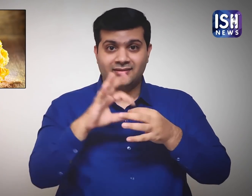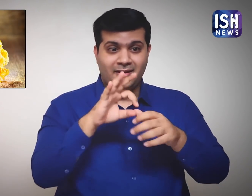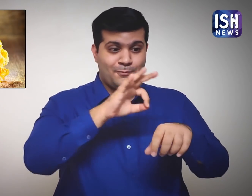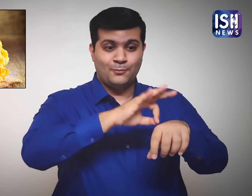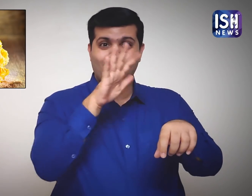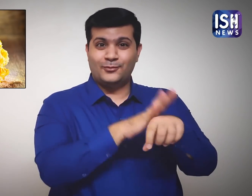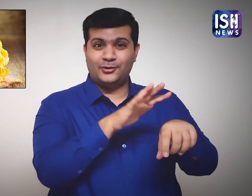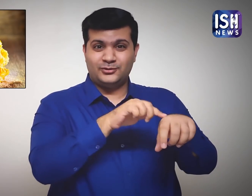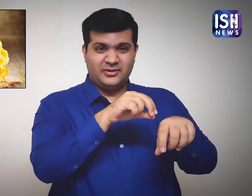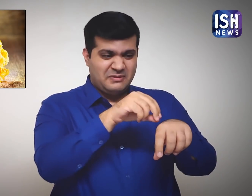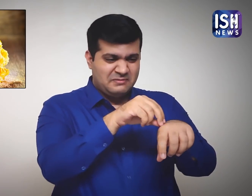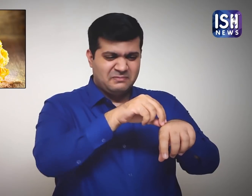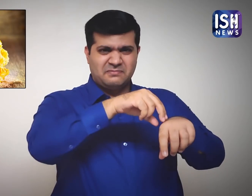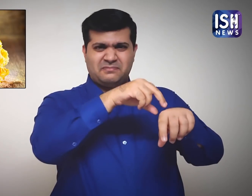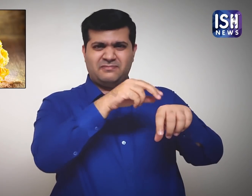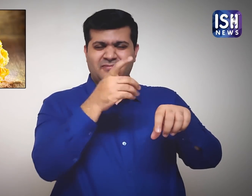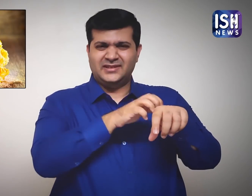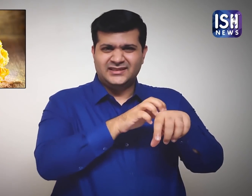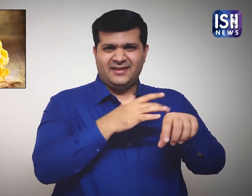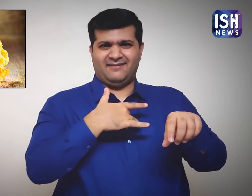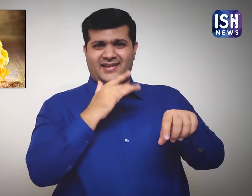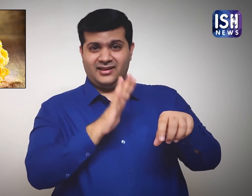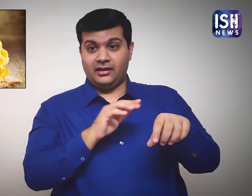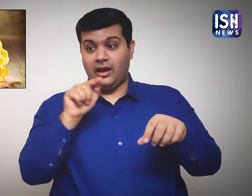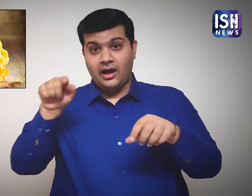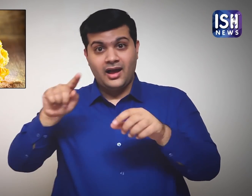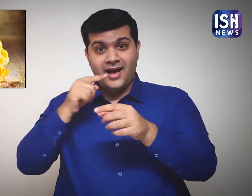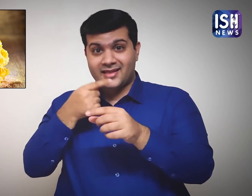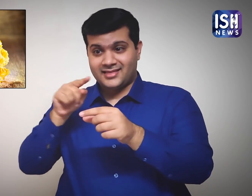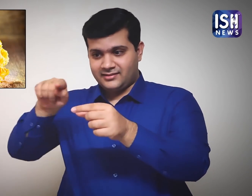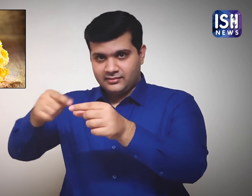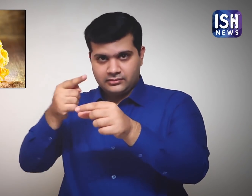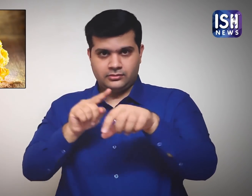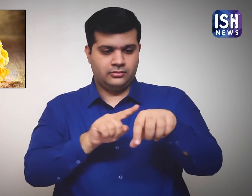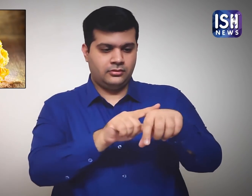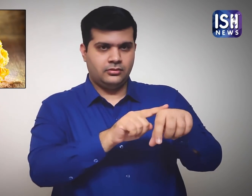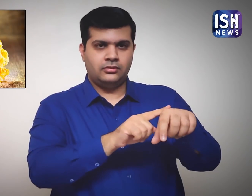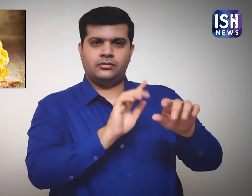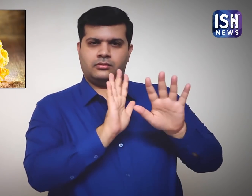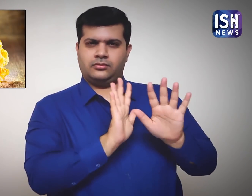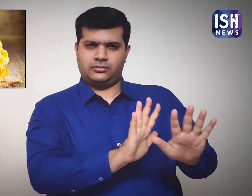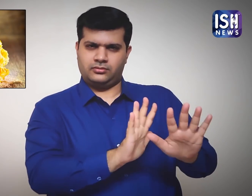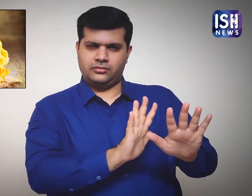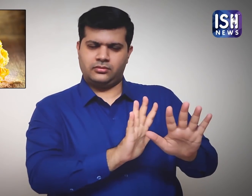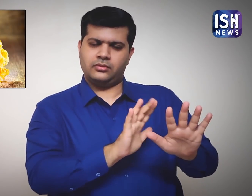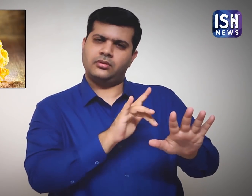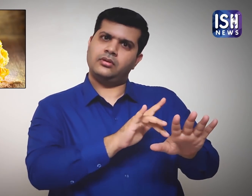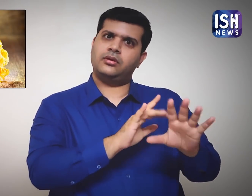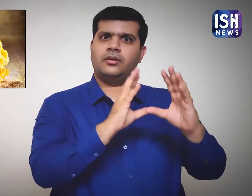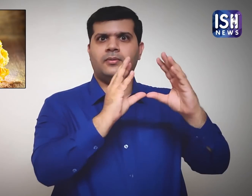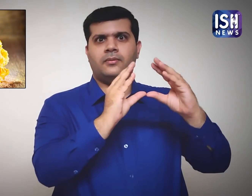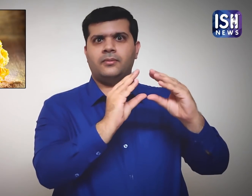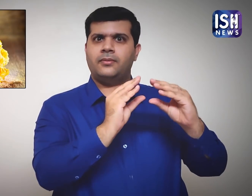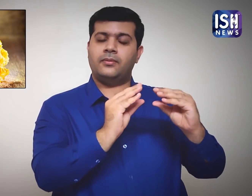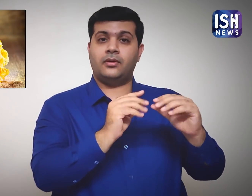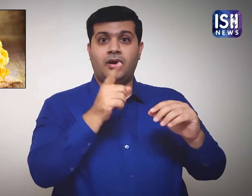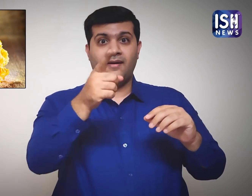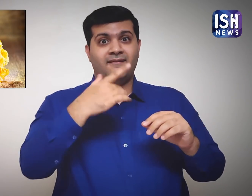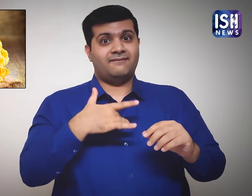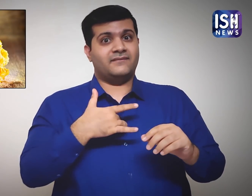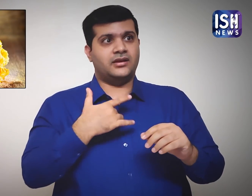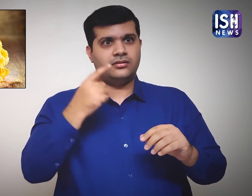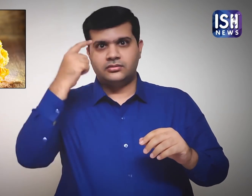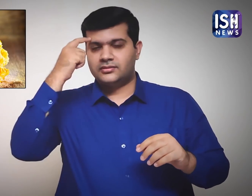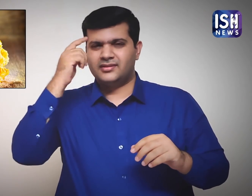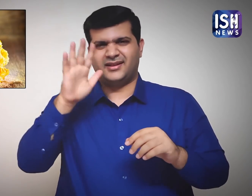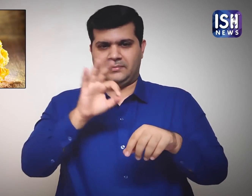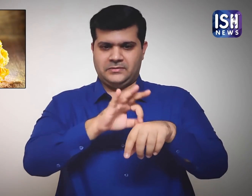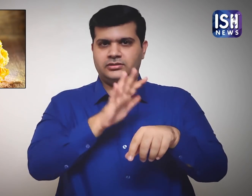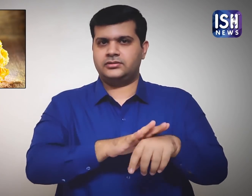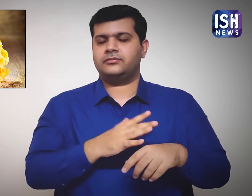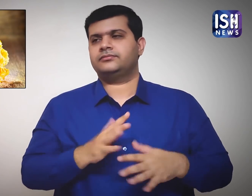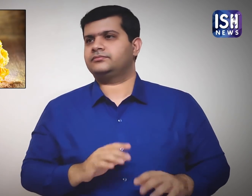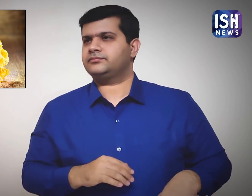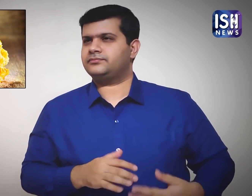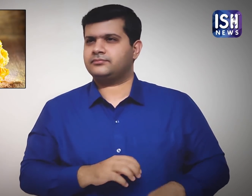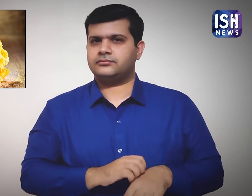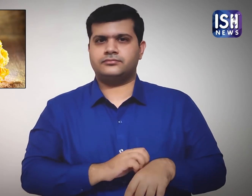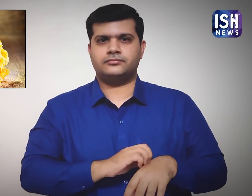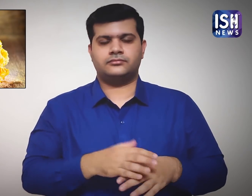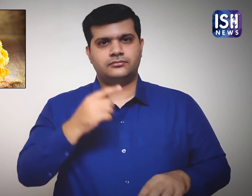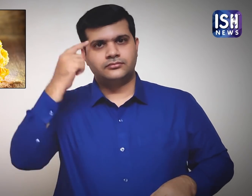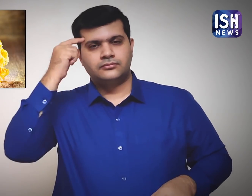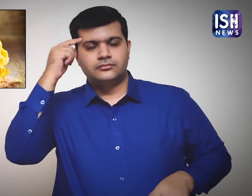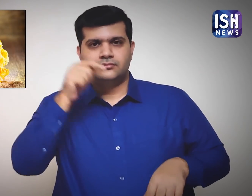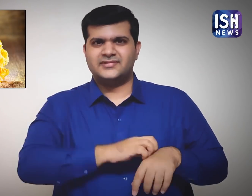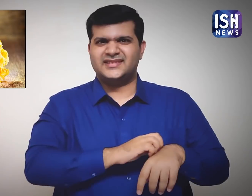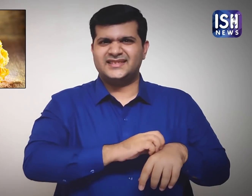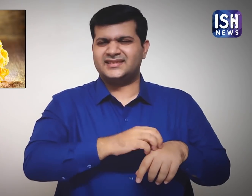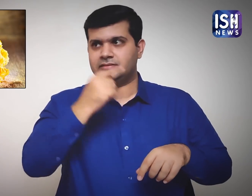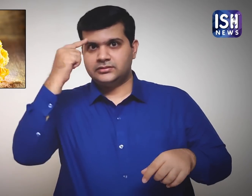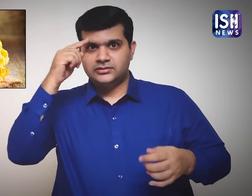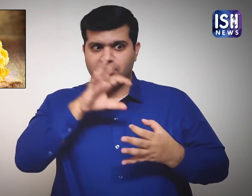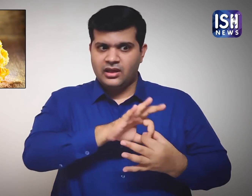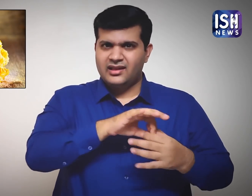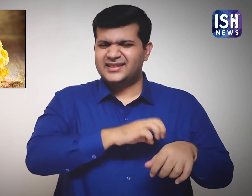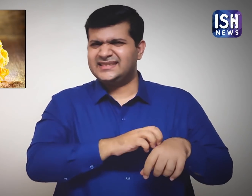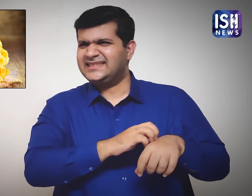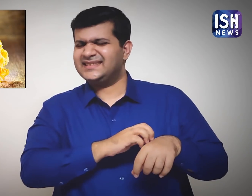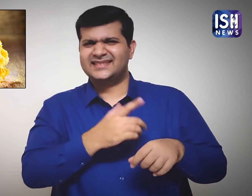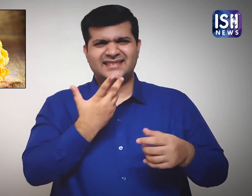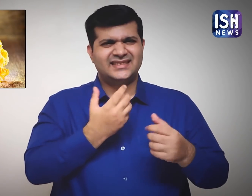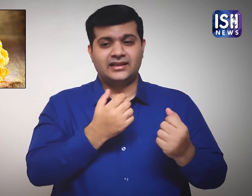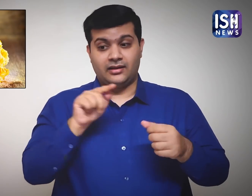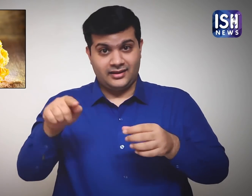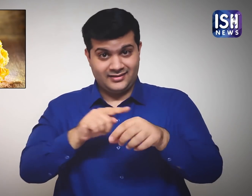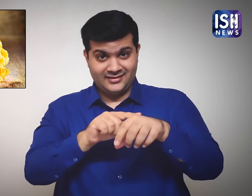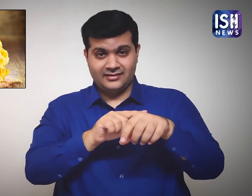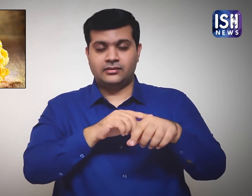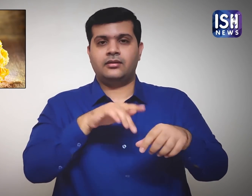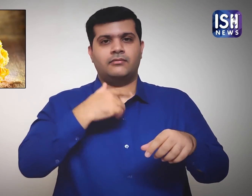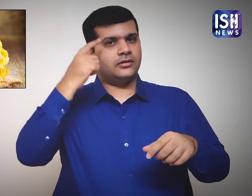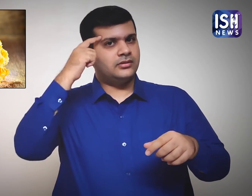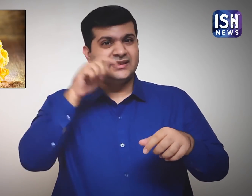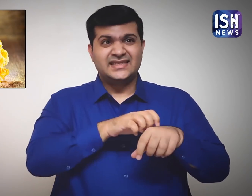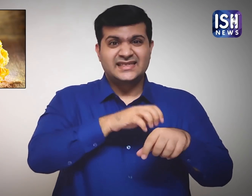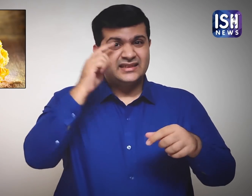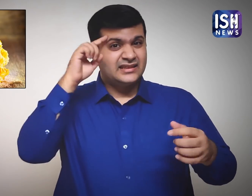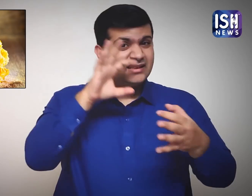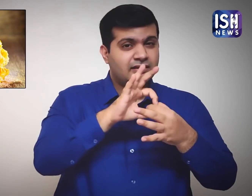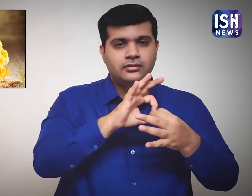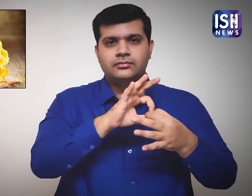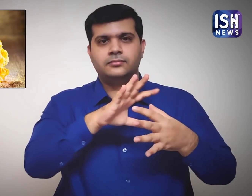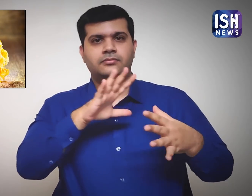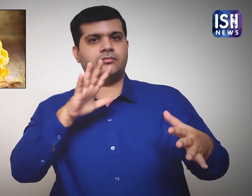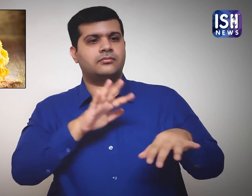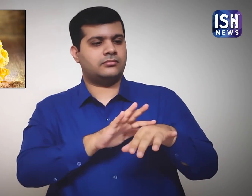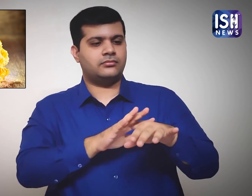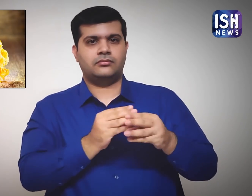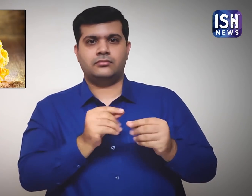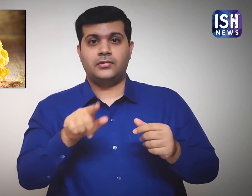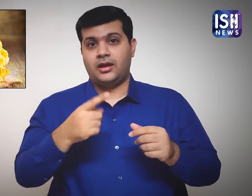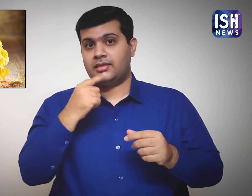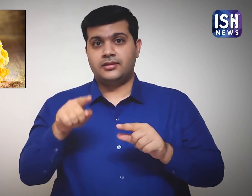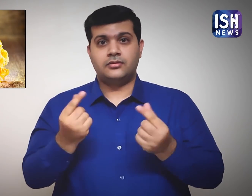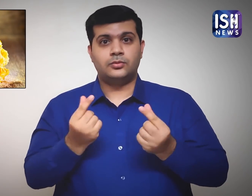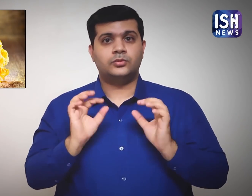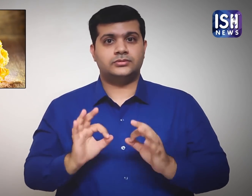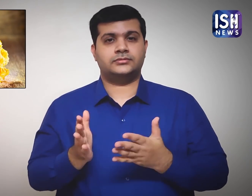Apply a small drop on the affected area. This will relieve the inflammation and also reduce the temptation to itch.